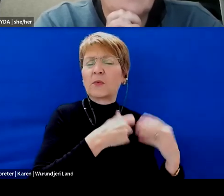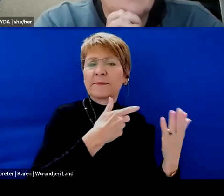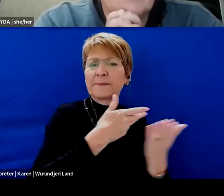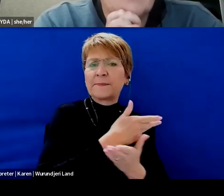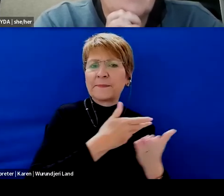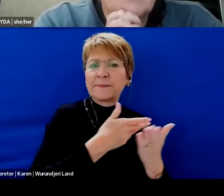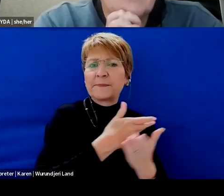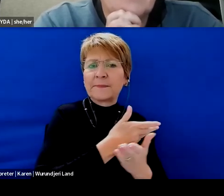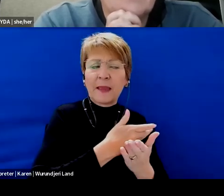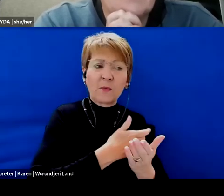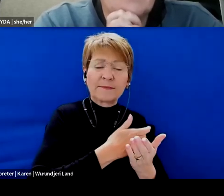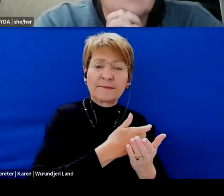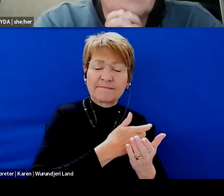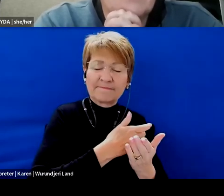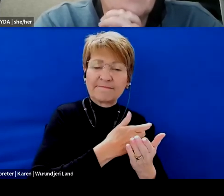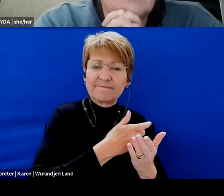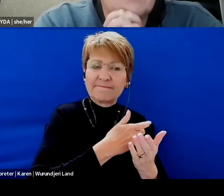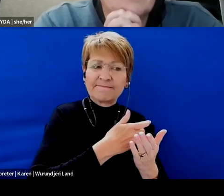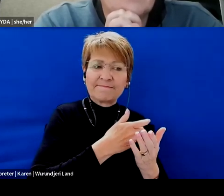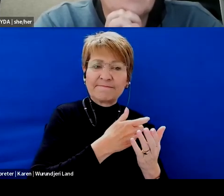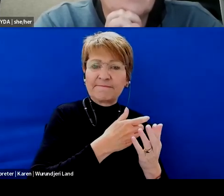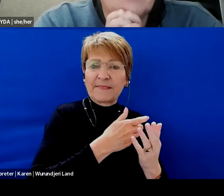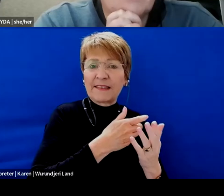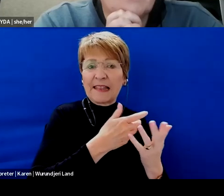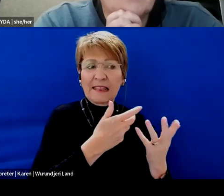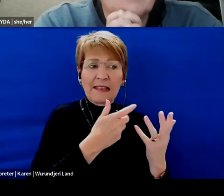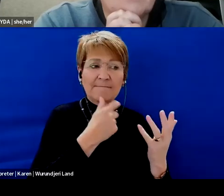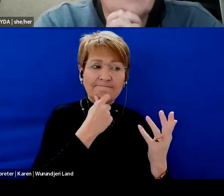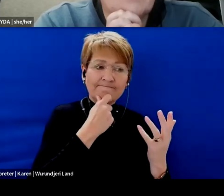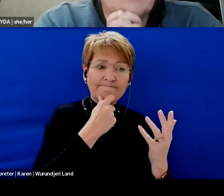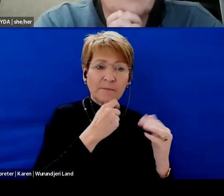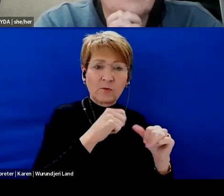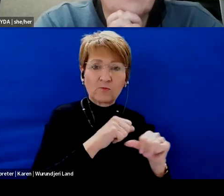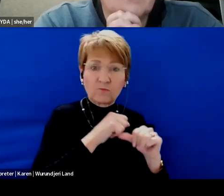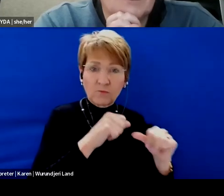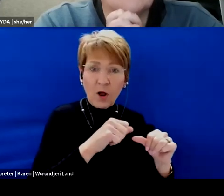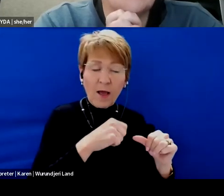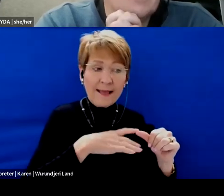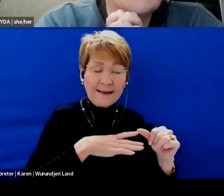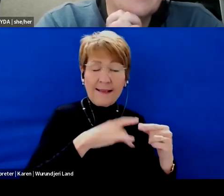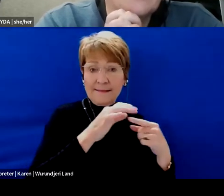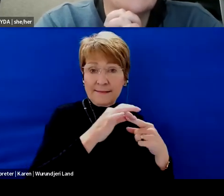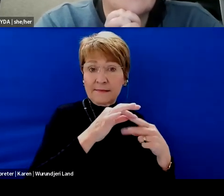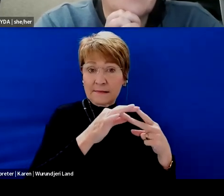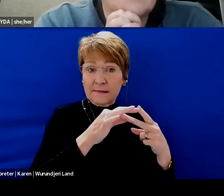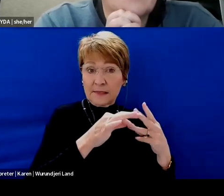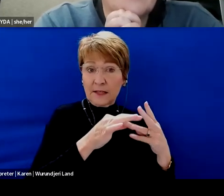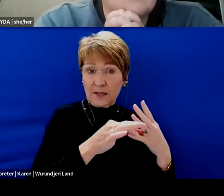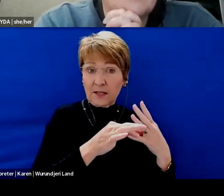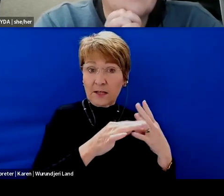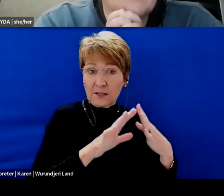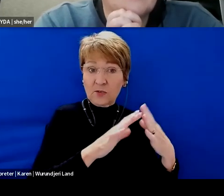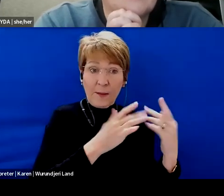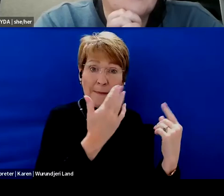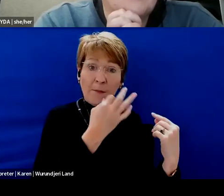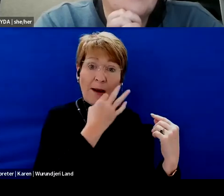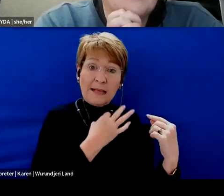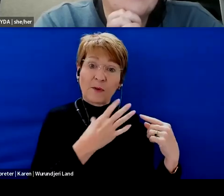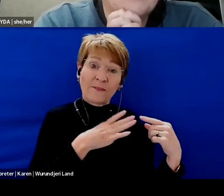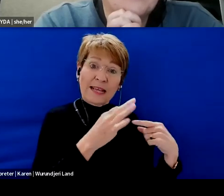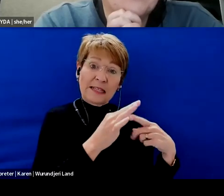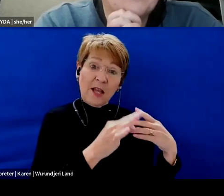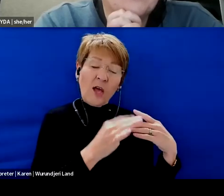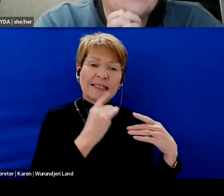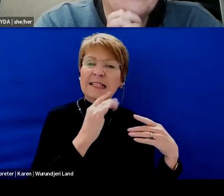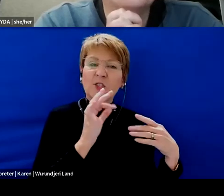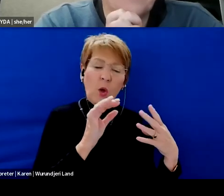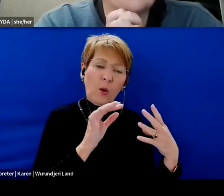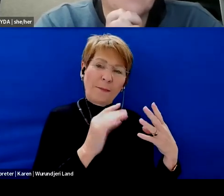And then we would then kind of go right okay because you need this, this, this and this, then you Ashley, and then I'd go, Ah, well, maybe this as well.